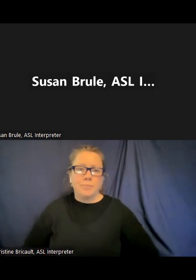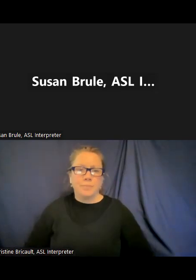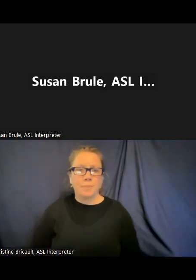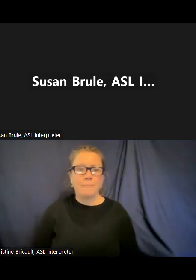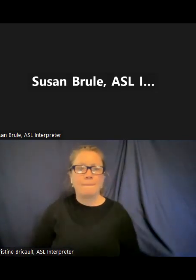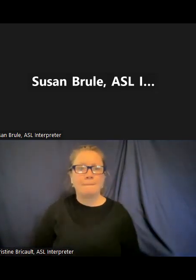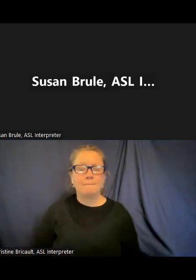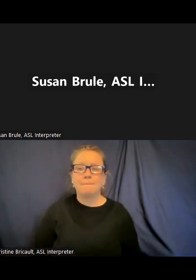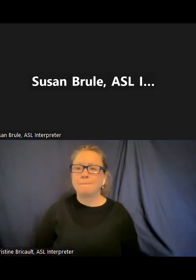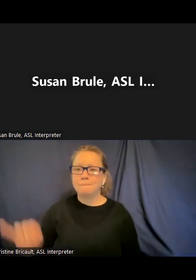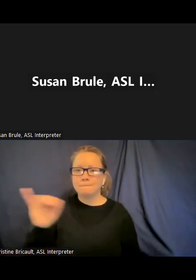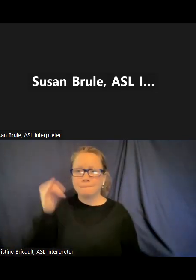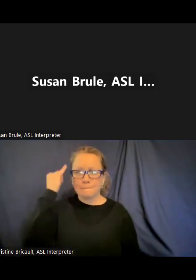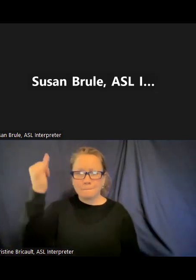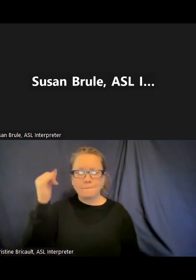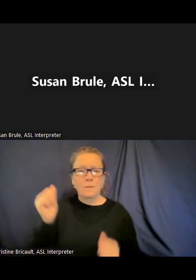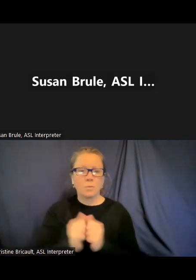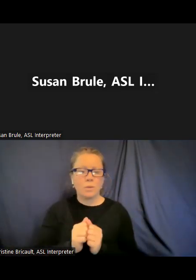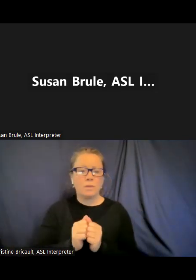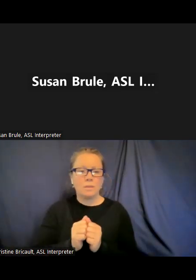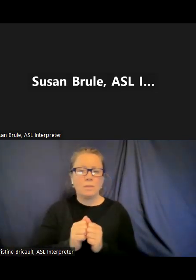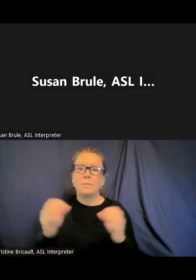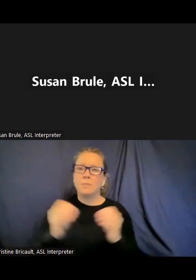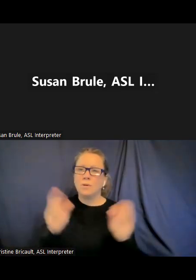Same goes for sort of programmatic changes.